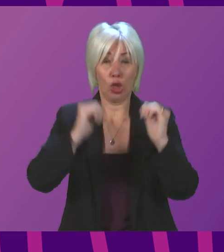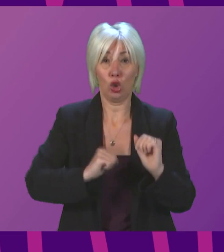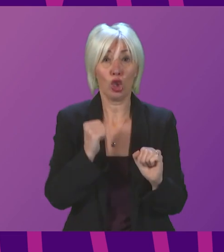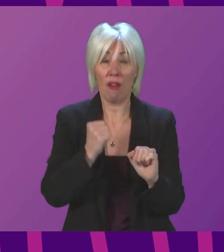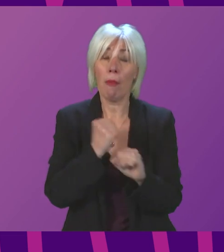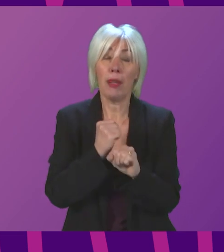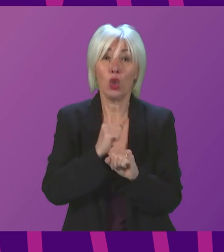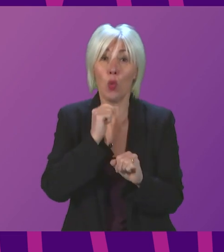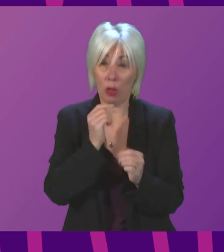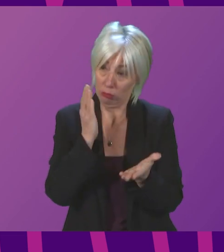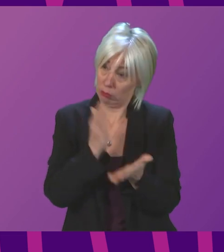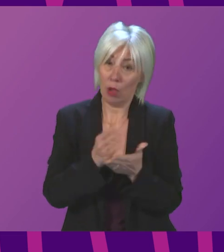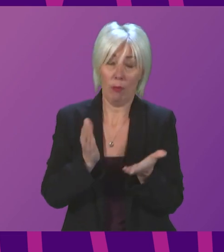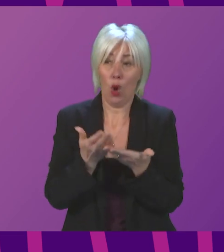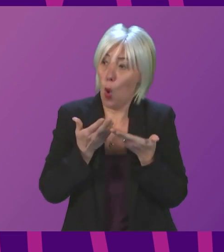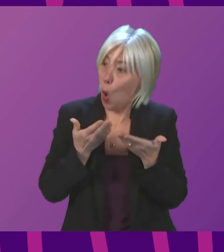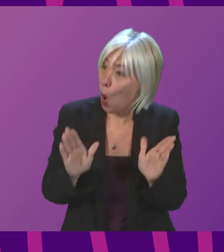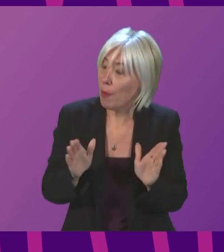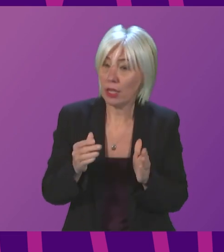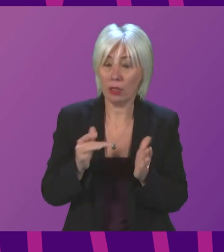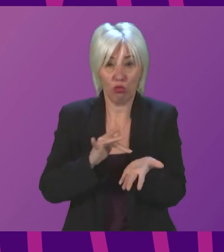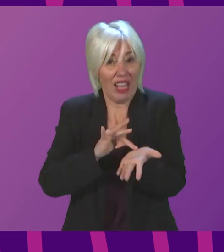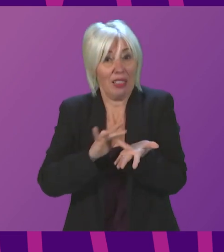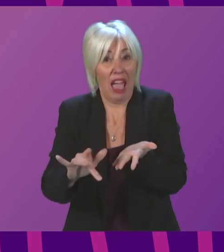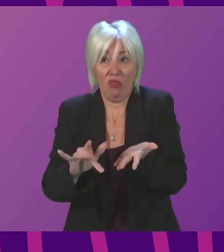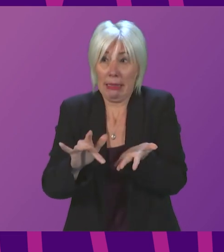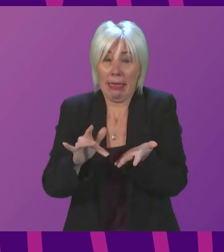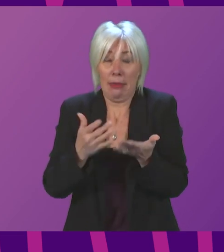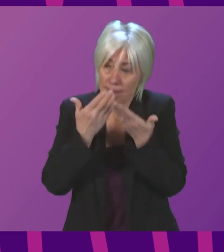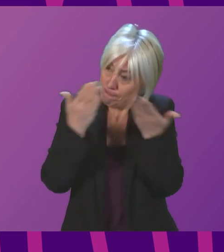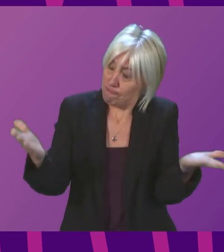endeavour to operate on the basis of openness, candour and transparency in all that we do.